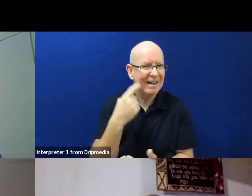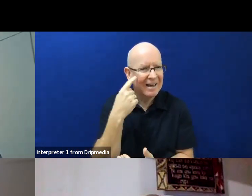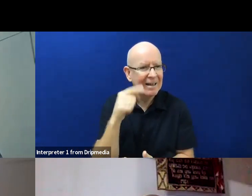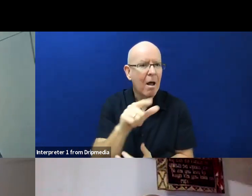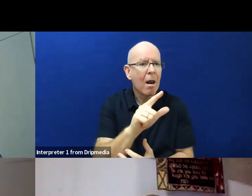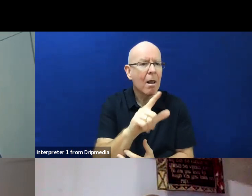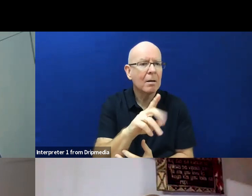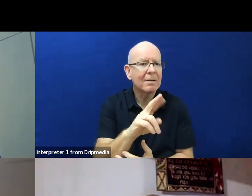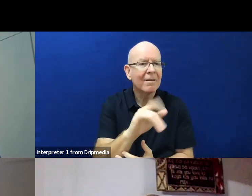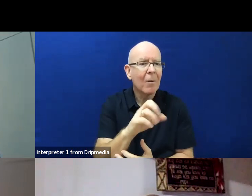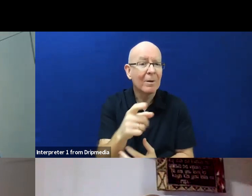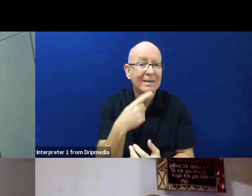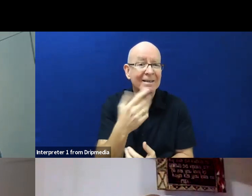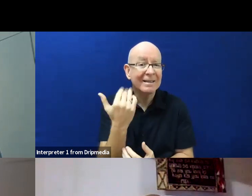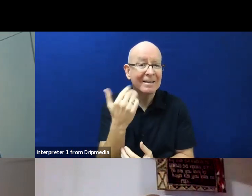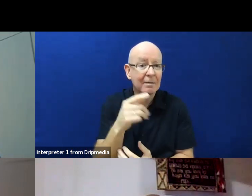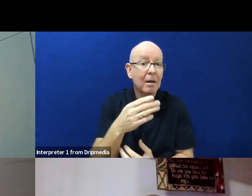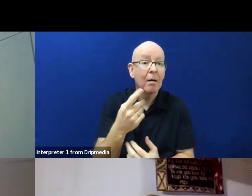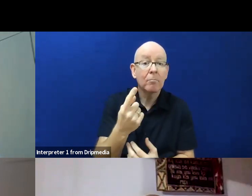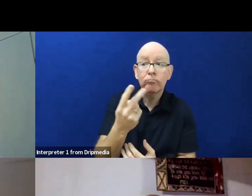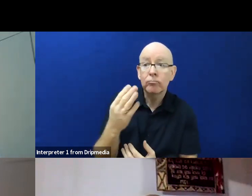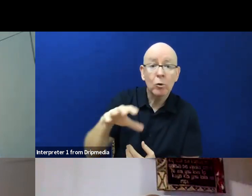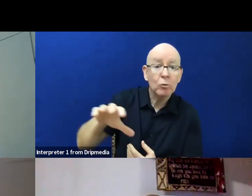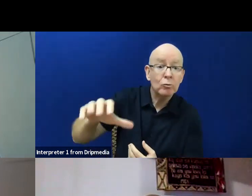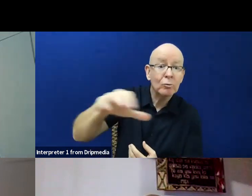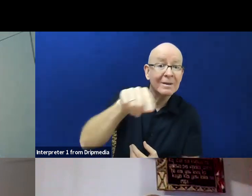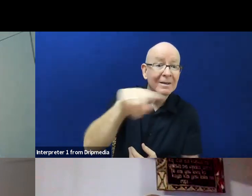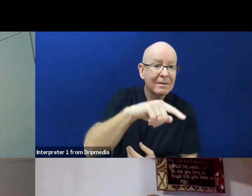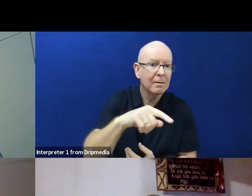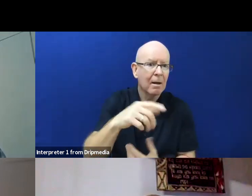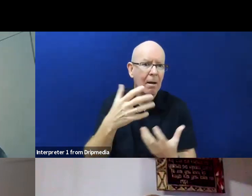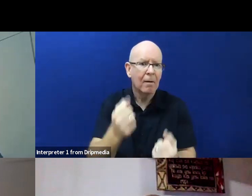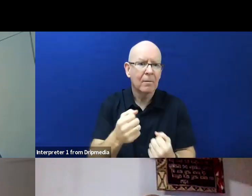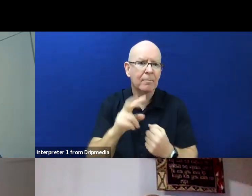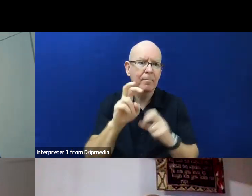leave people that didn't make it in eligibility determination for cash transfer without any